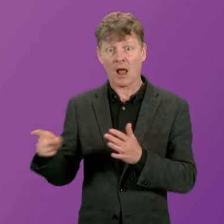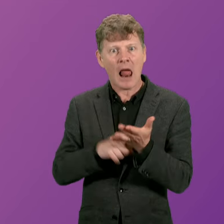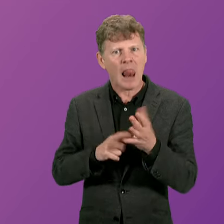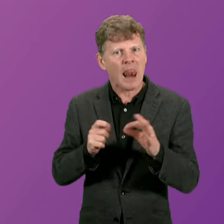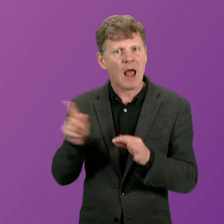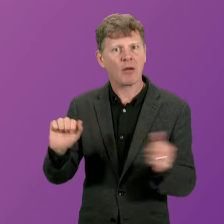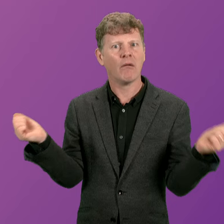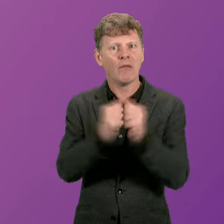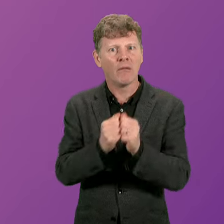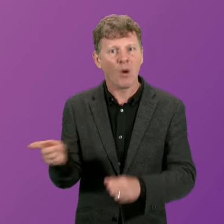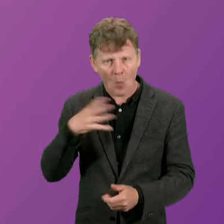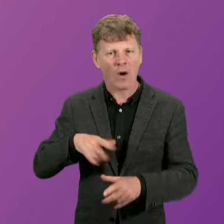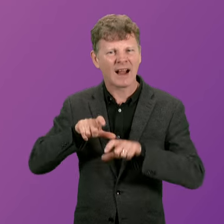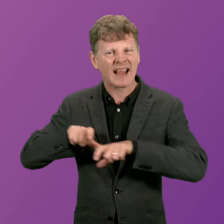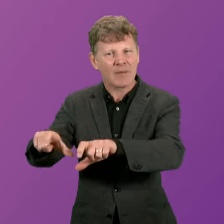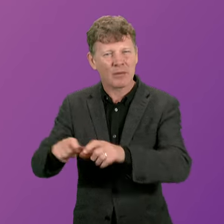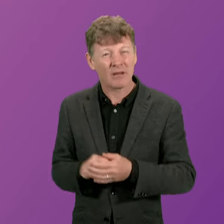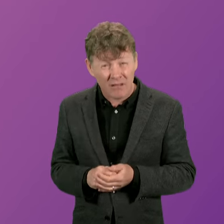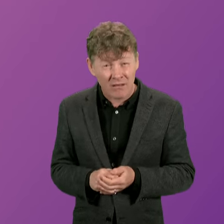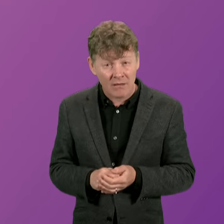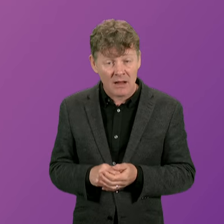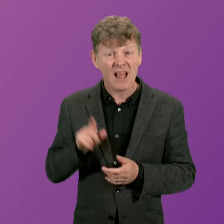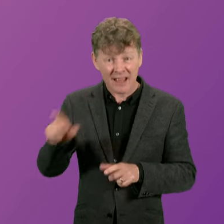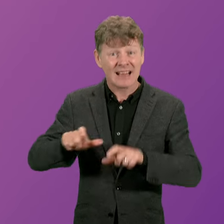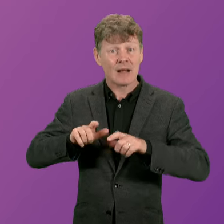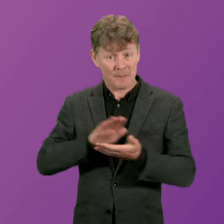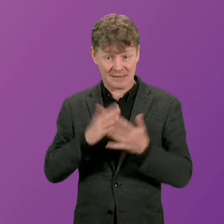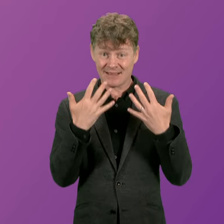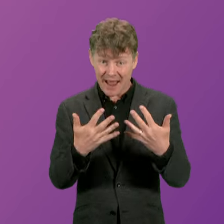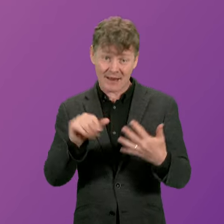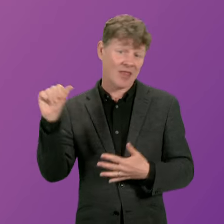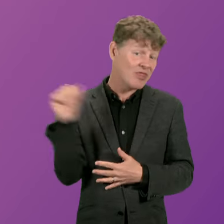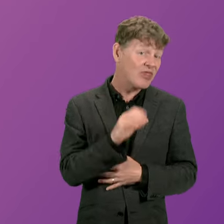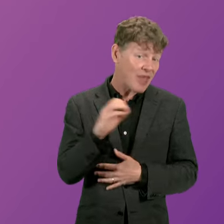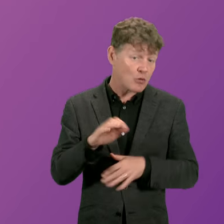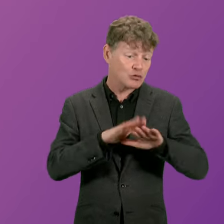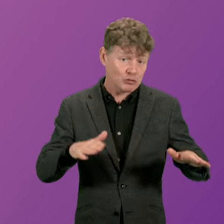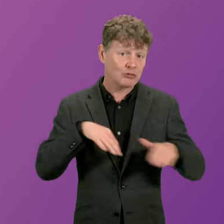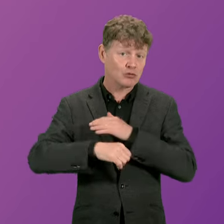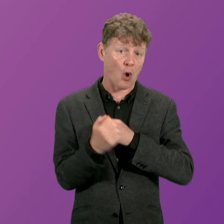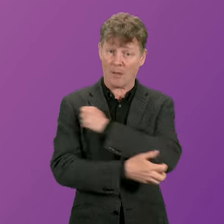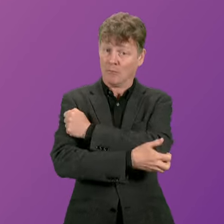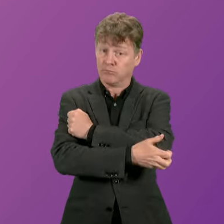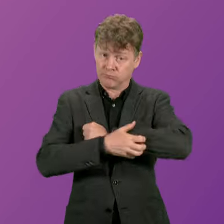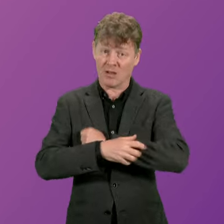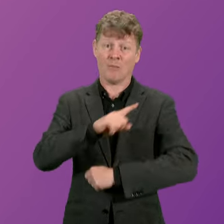two-child limit, which is keeping 10,000 children in Scotland in poverty, when this Government has